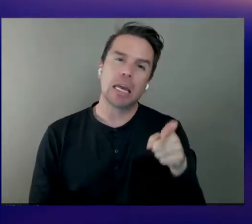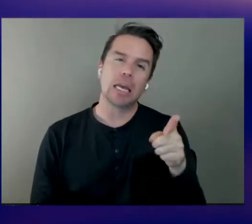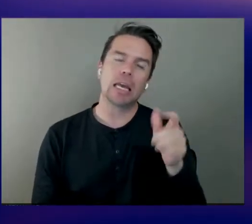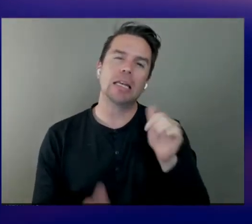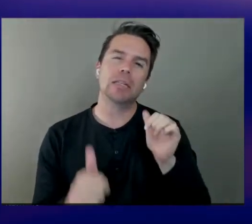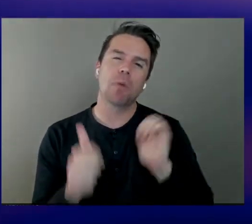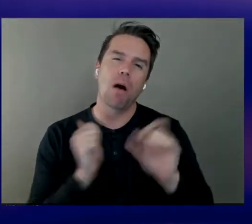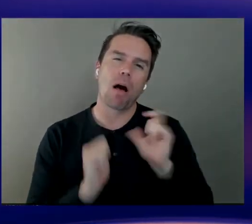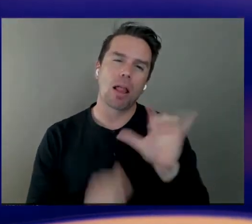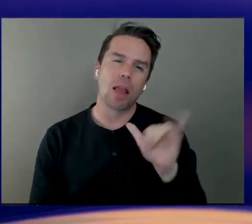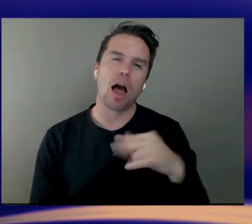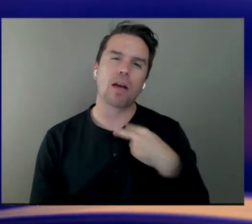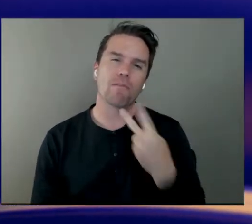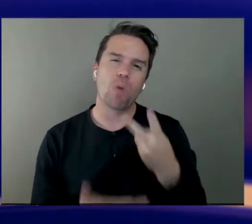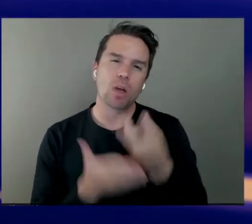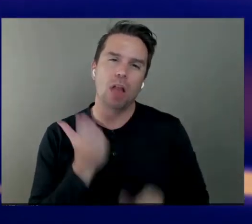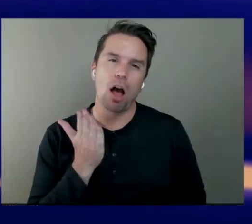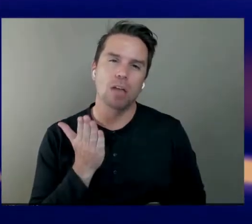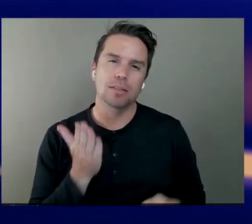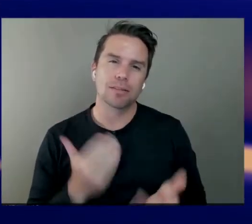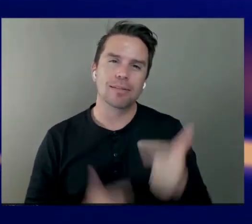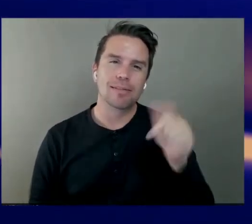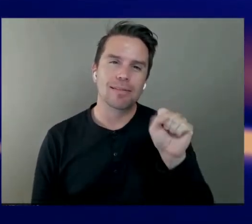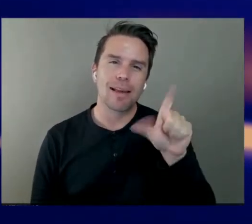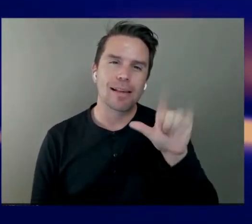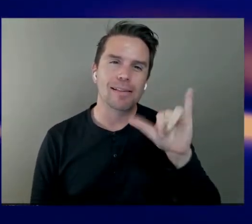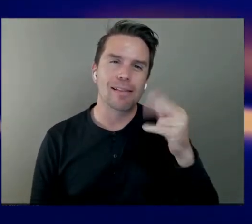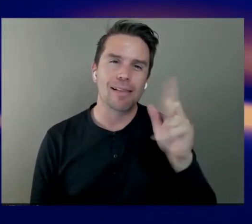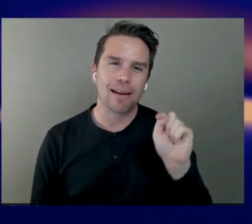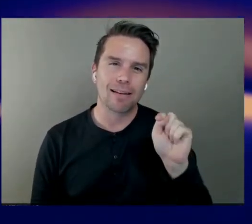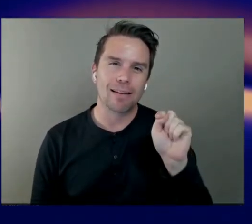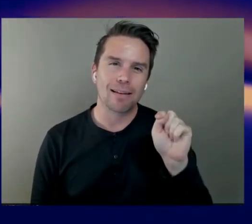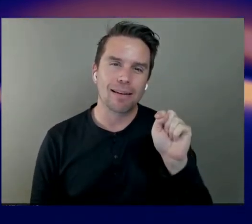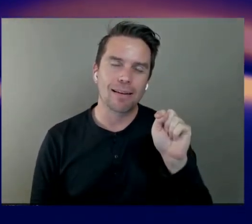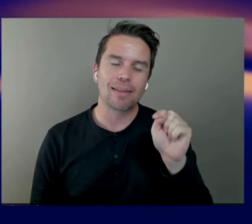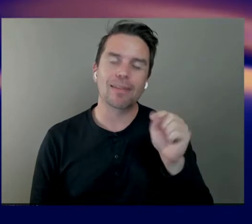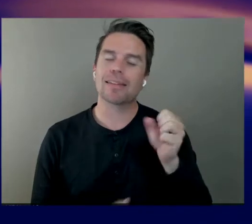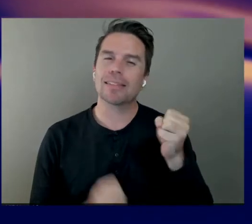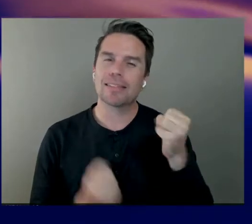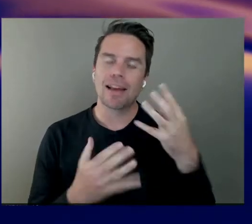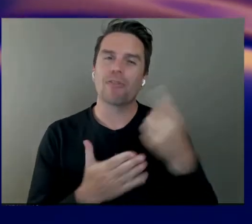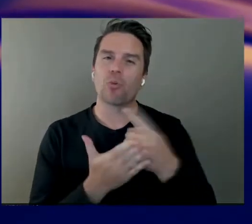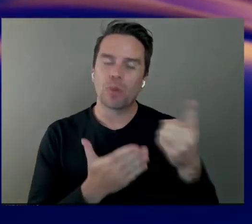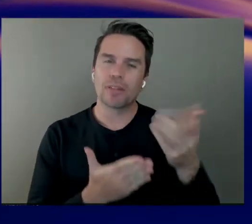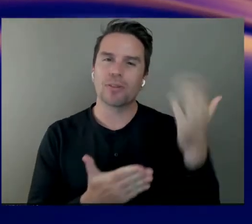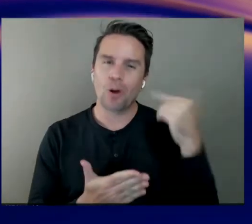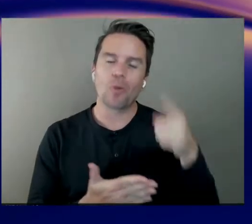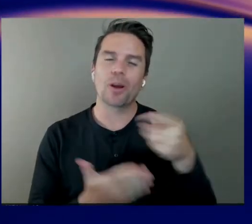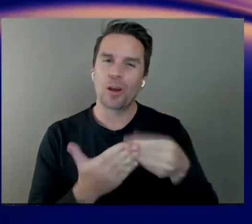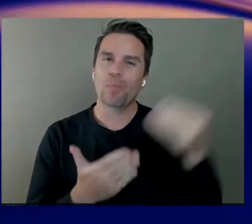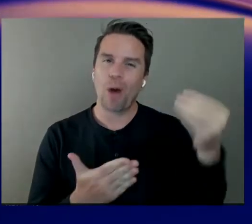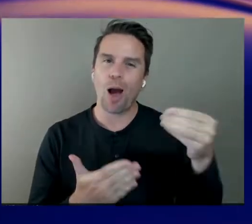He bought weeks ago a domain, the dawhisperer.com, and he's just really trying to build that brand.